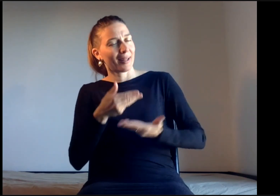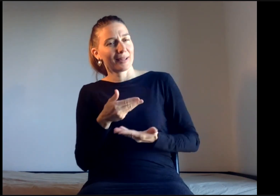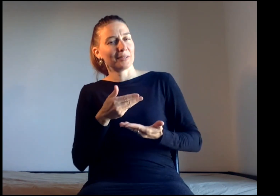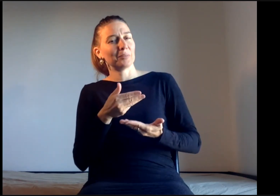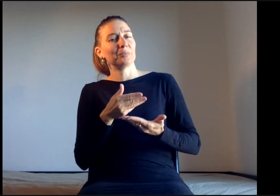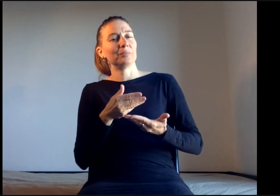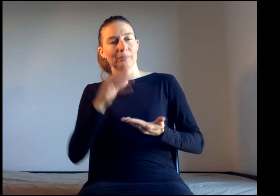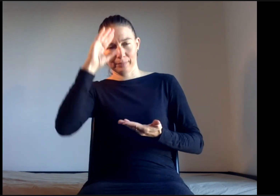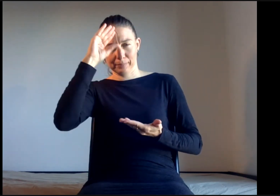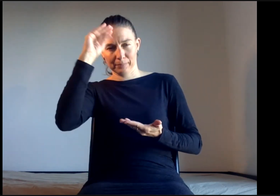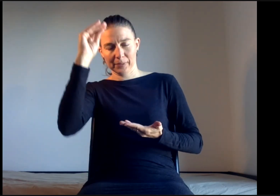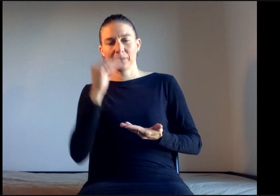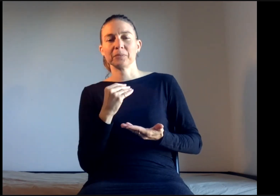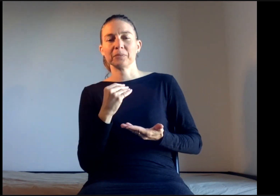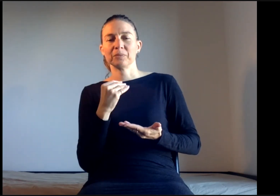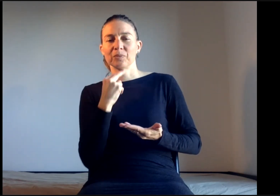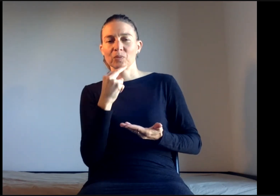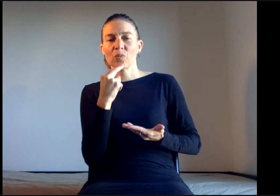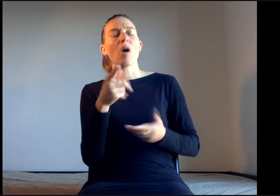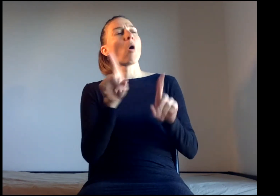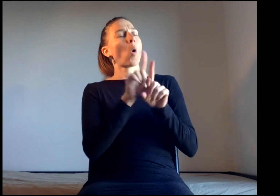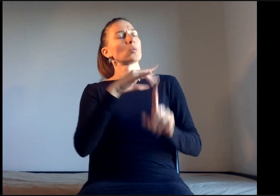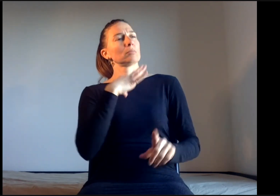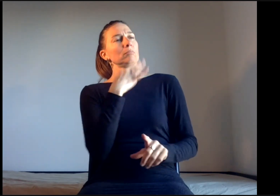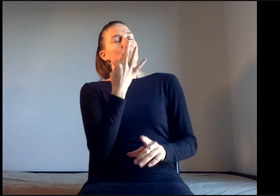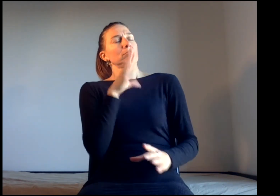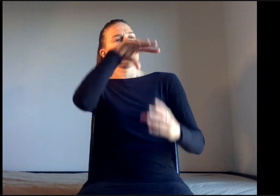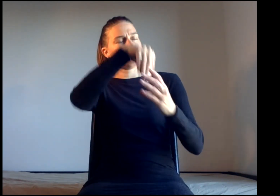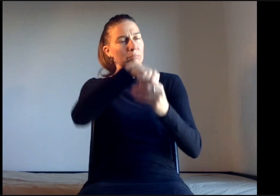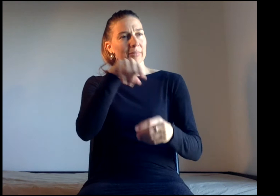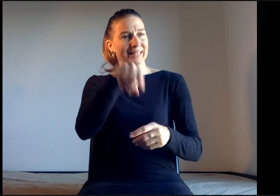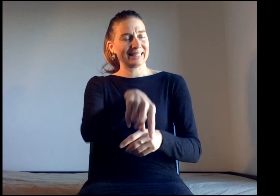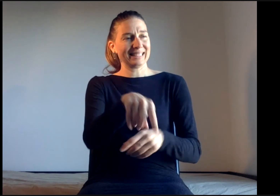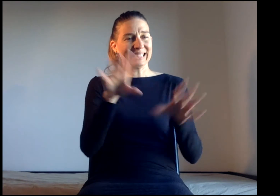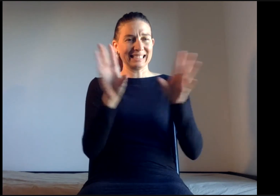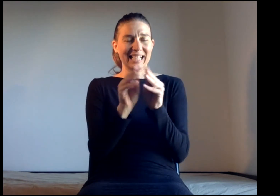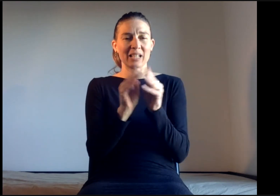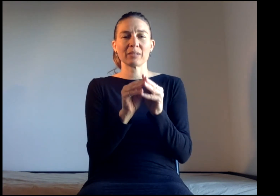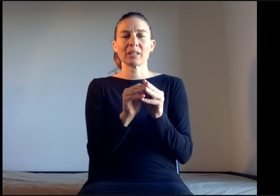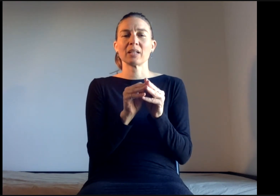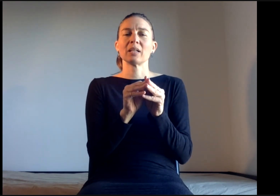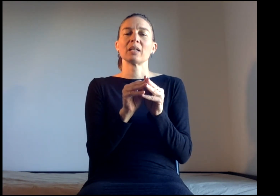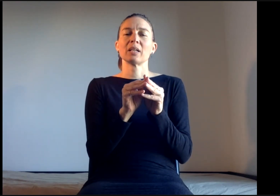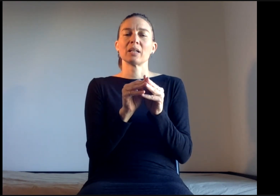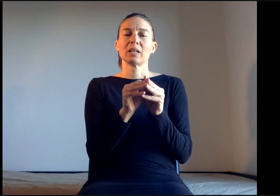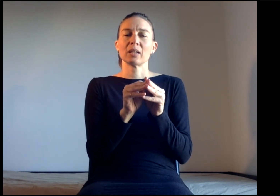and for inviting me to take part in this seminar. On the issue of Czech Republic, I just wanted to add